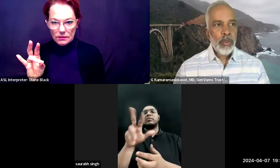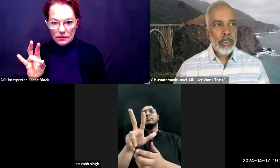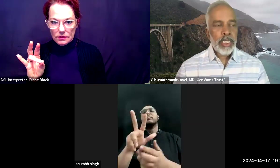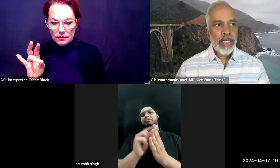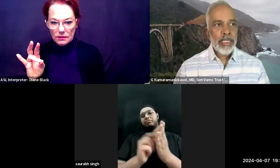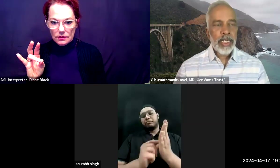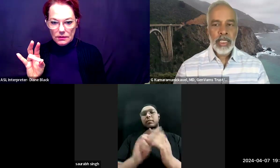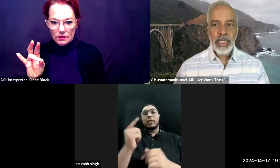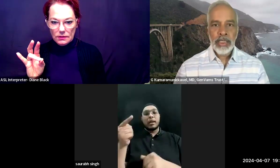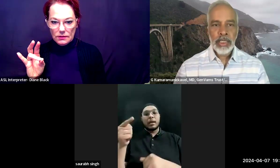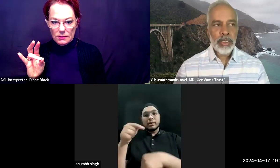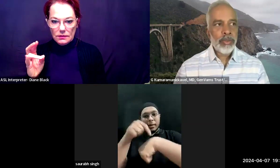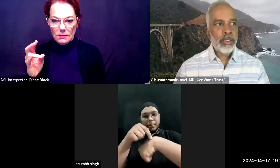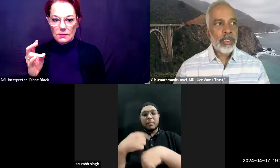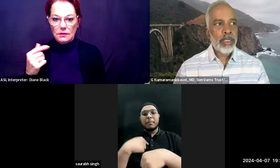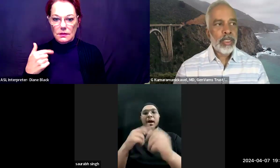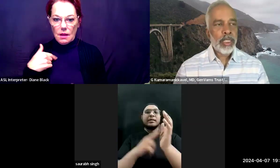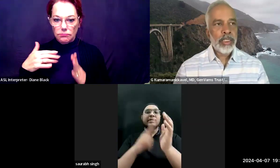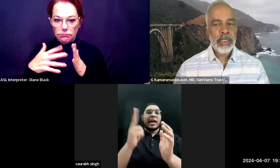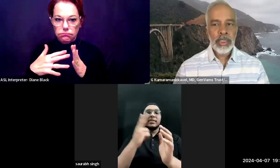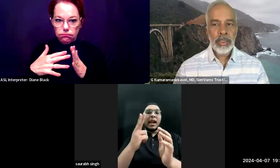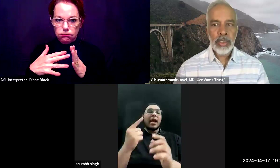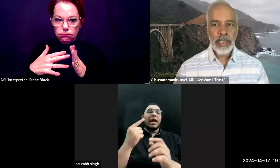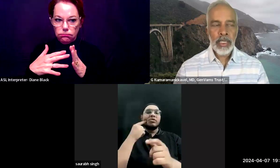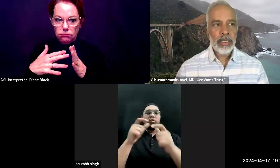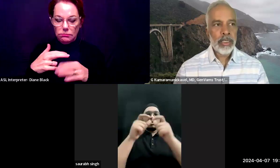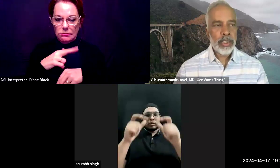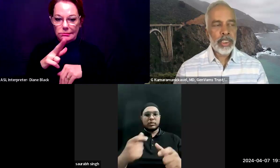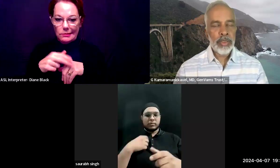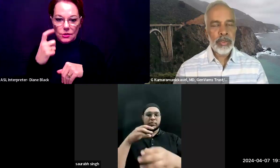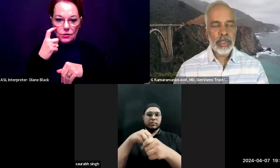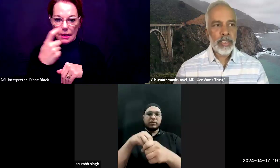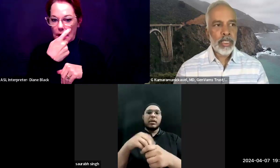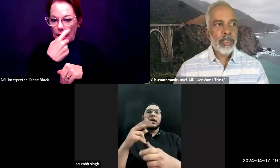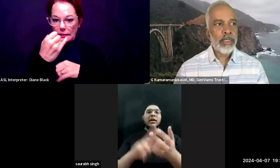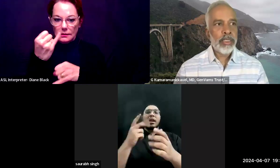was at the National Institute National Institute of Health Institutes of Health